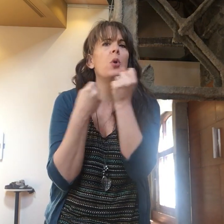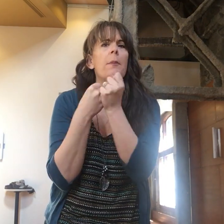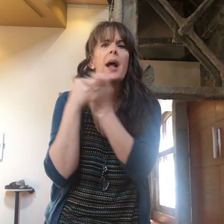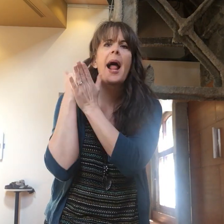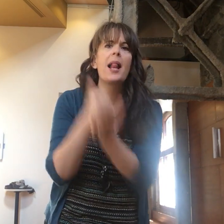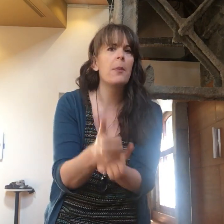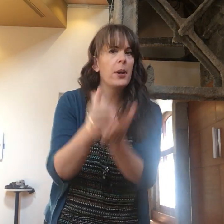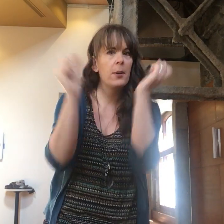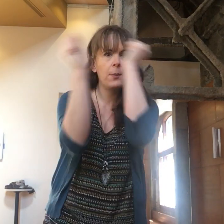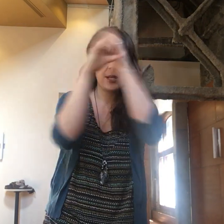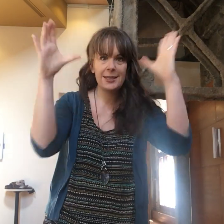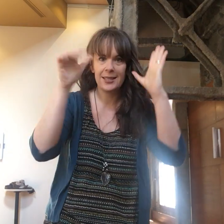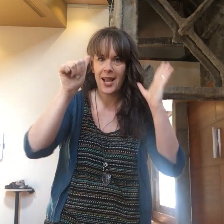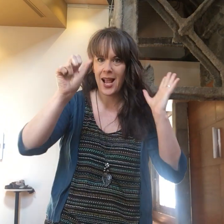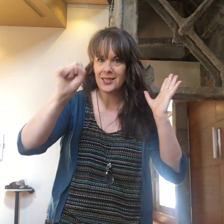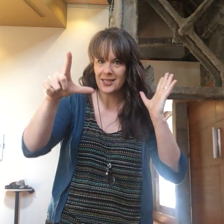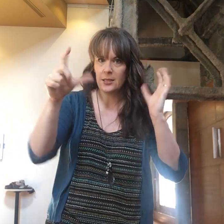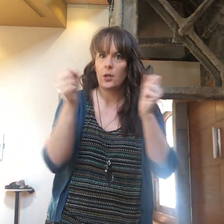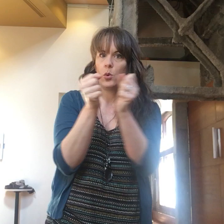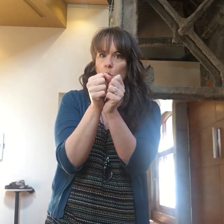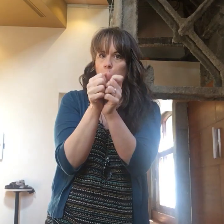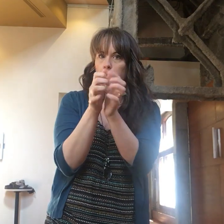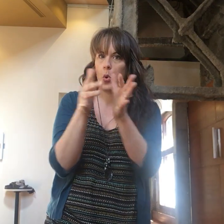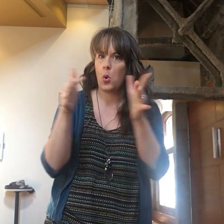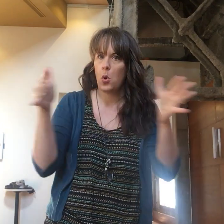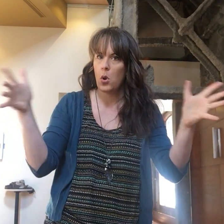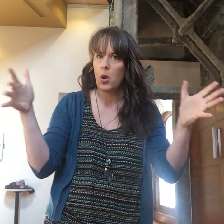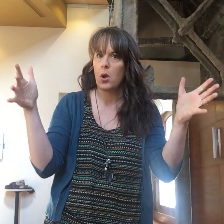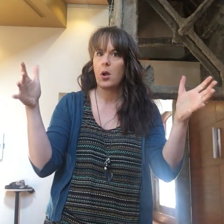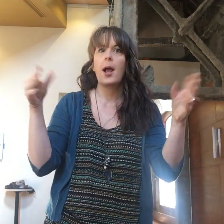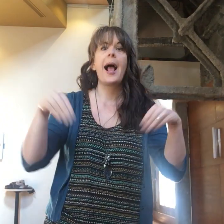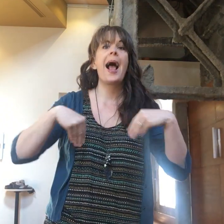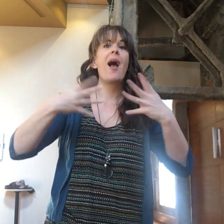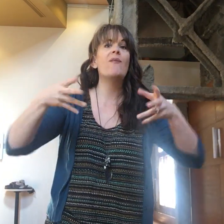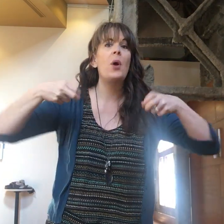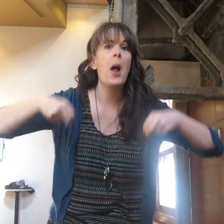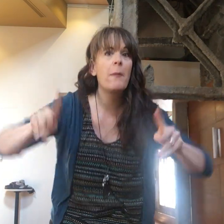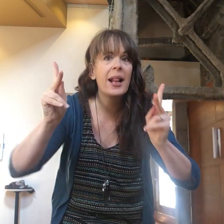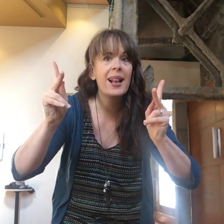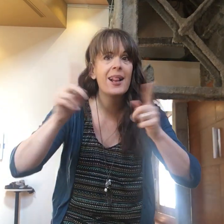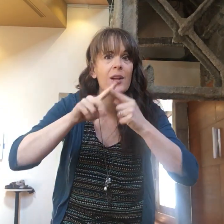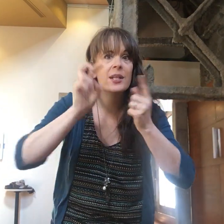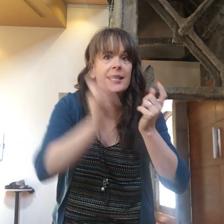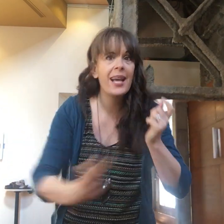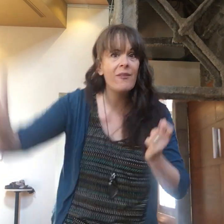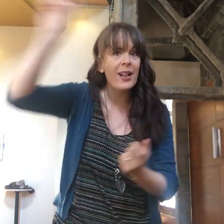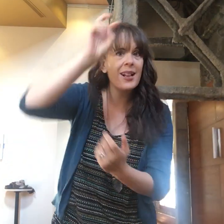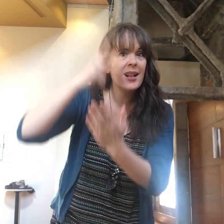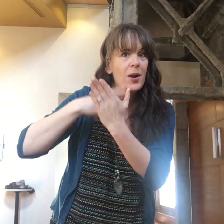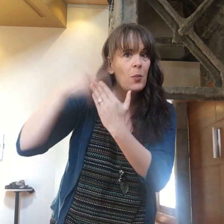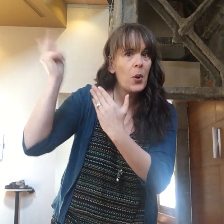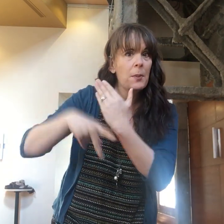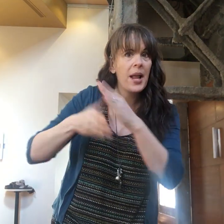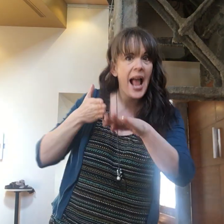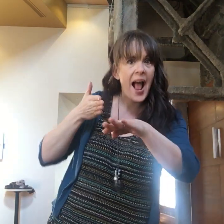How can sponsors help ImaginASL Performing Arts growing by giving us the opportunities to do National Tour Program.